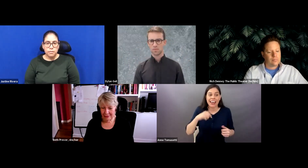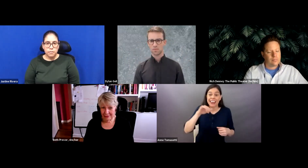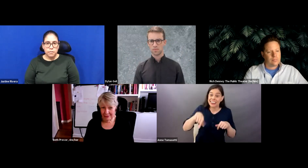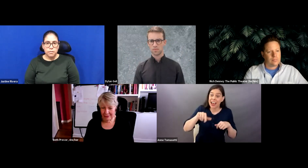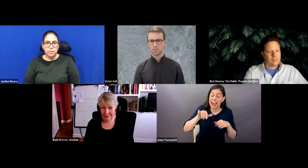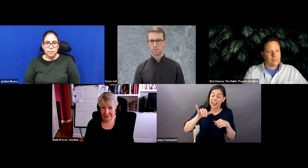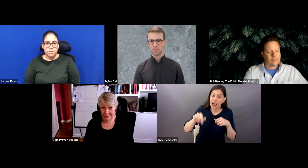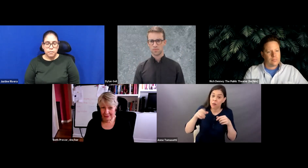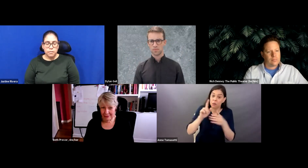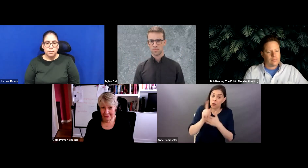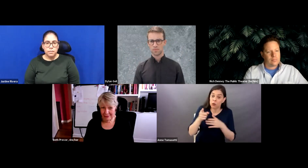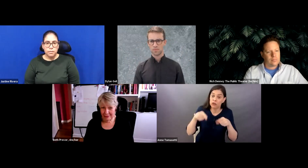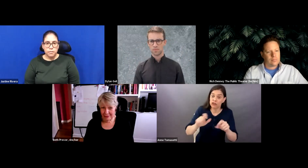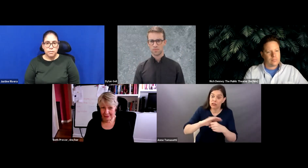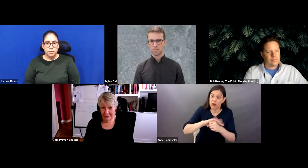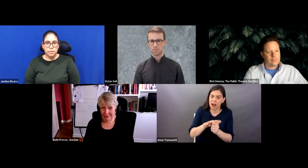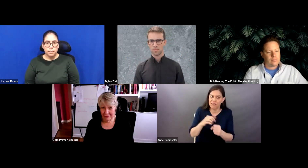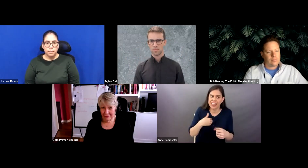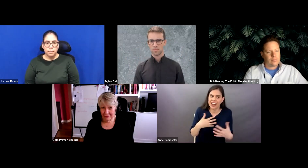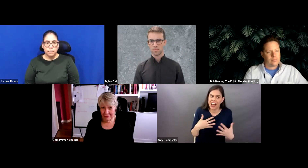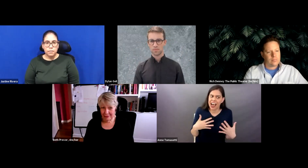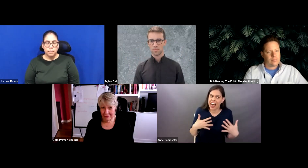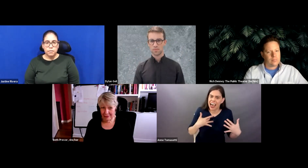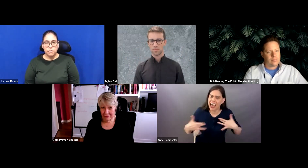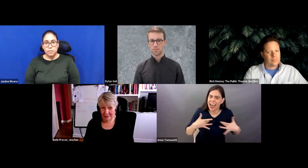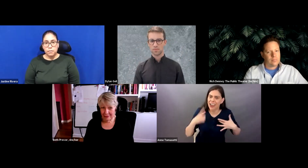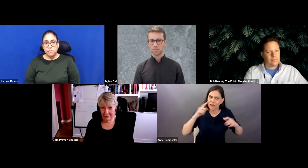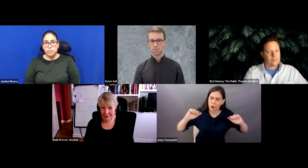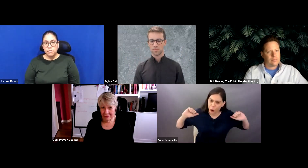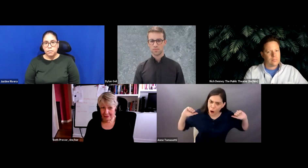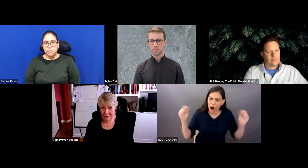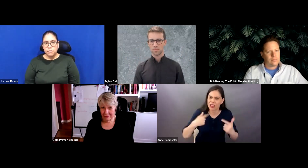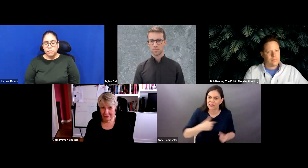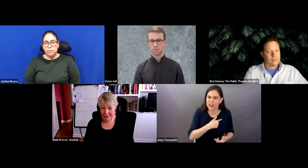in theater, and I love that during this time of COVID, there